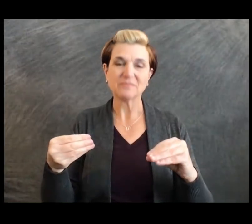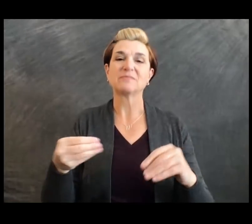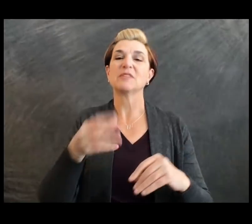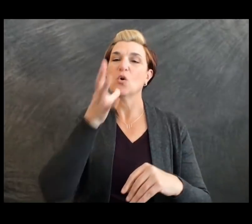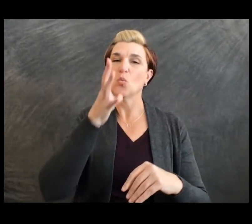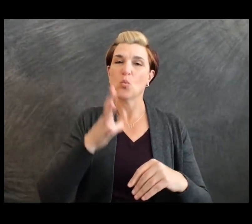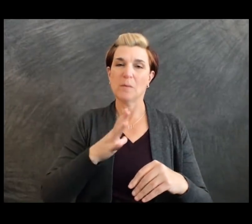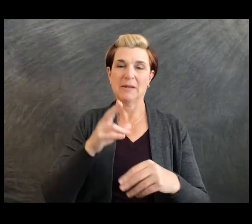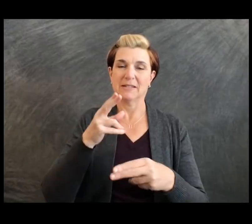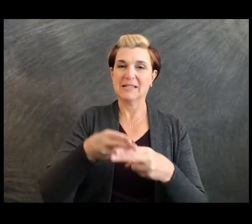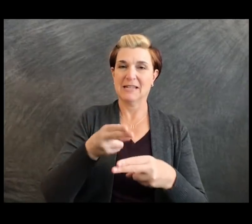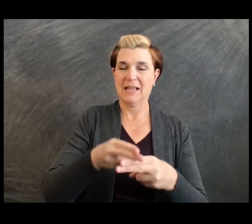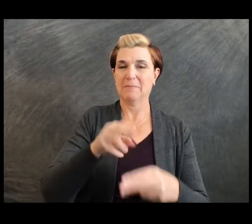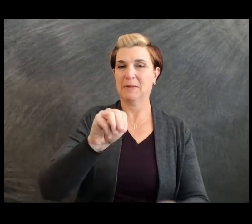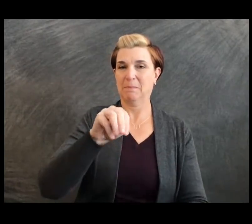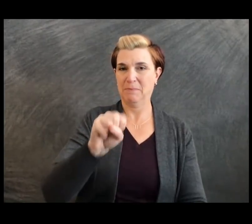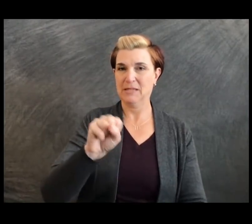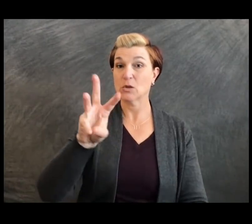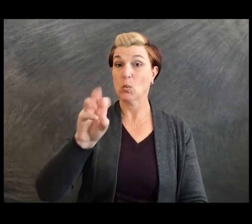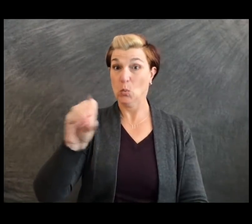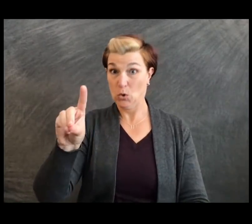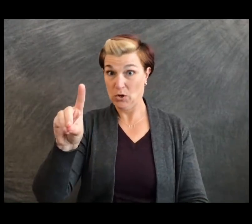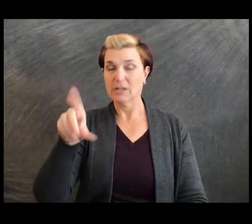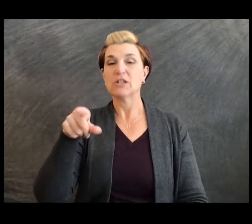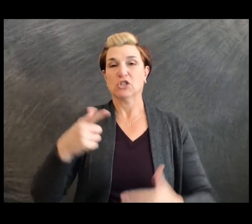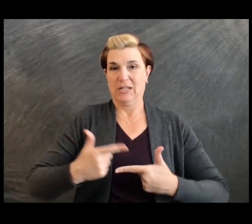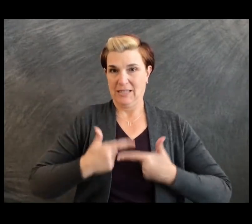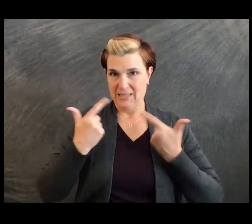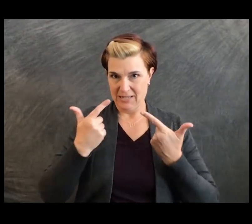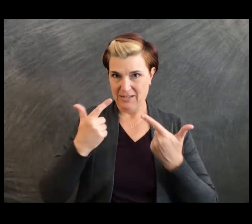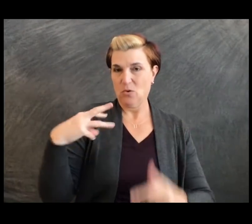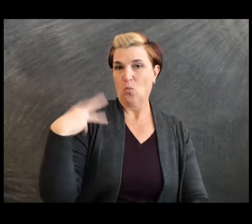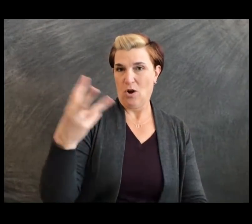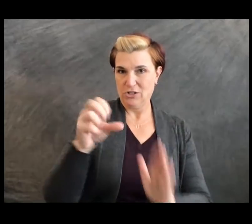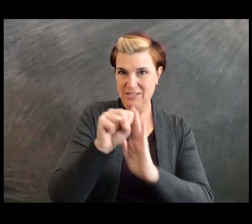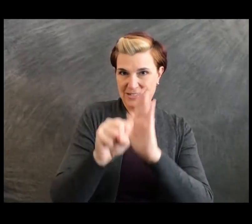center in Kirkland Washington she is not only a grandmother she is a great-great